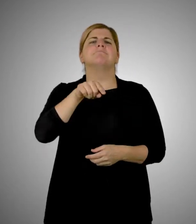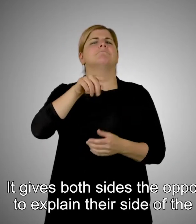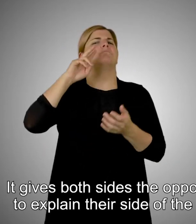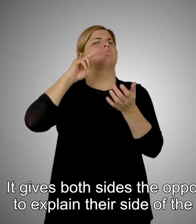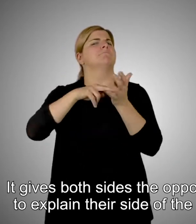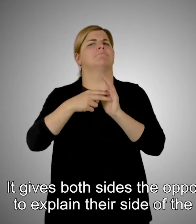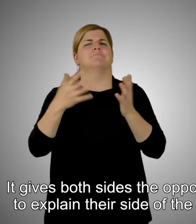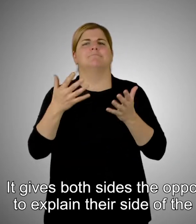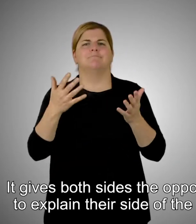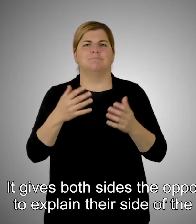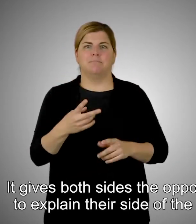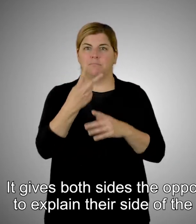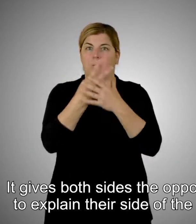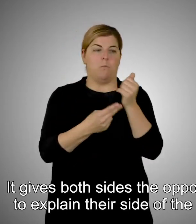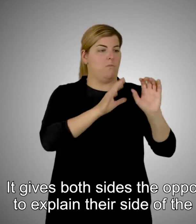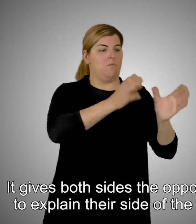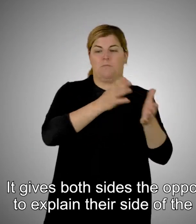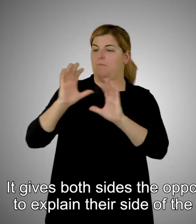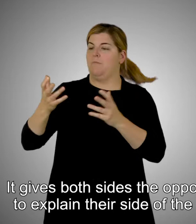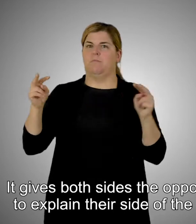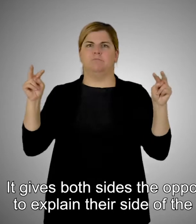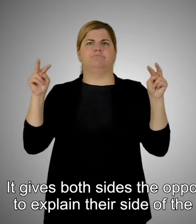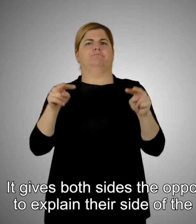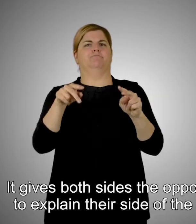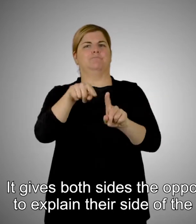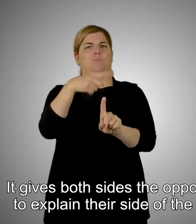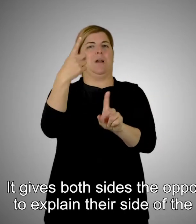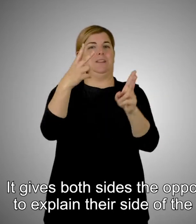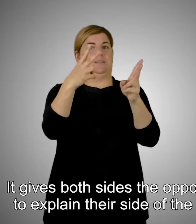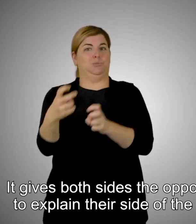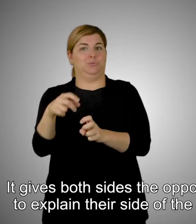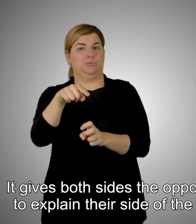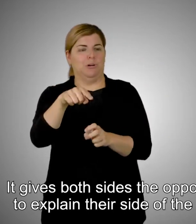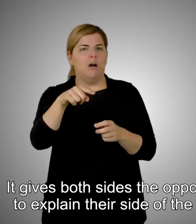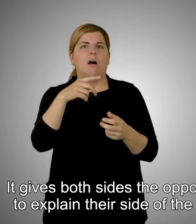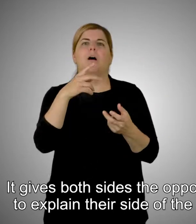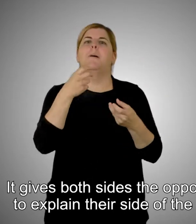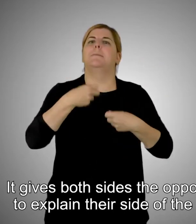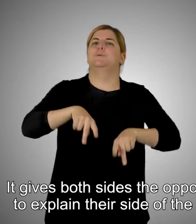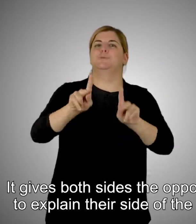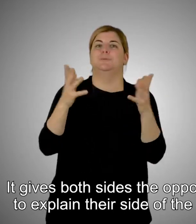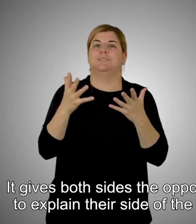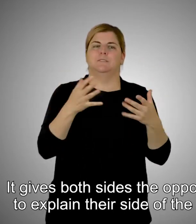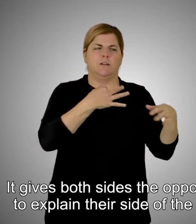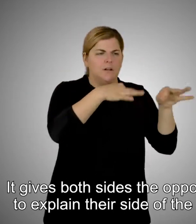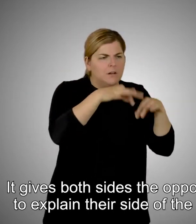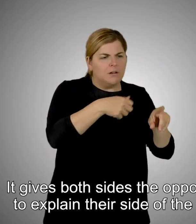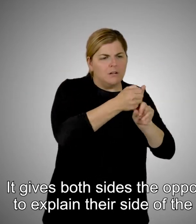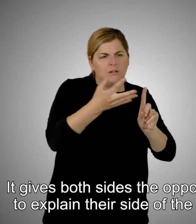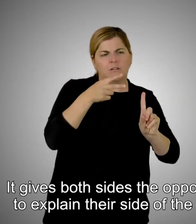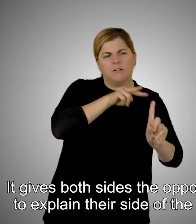It gives both sides the opportunity to explain their side of the issue